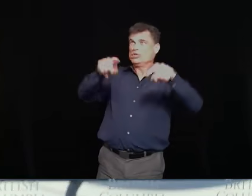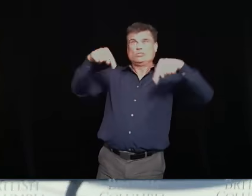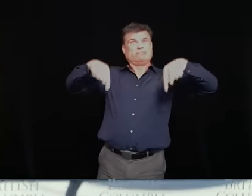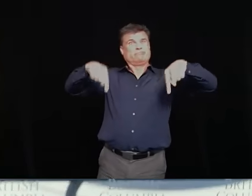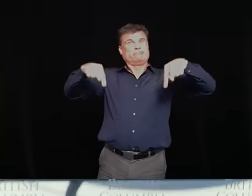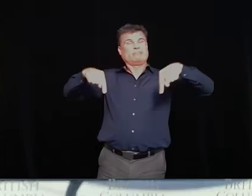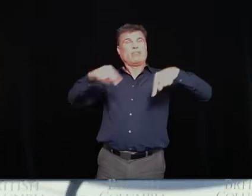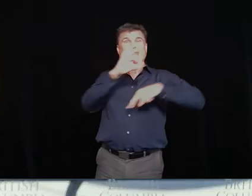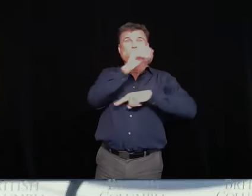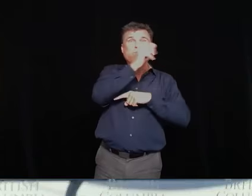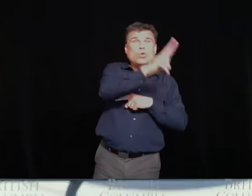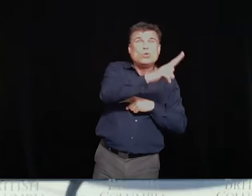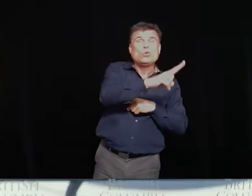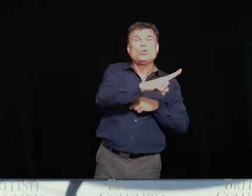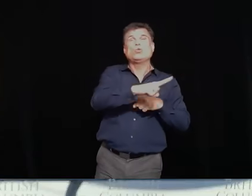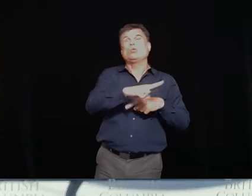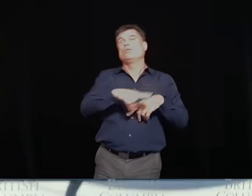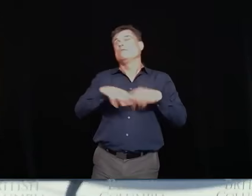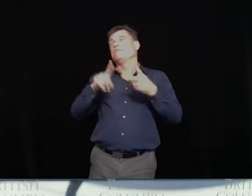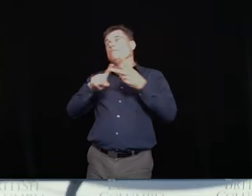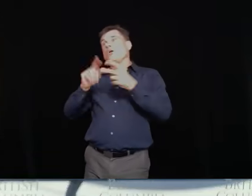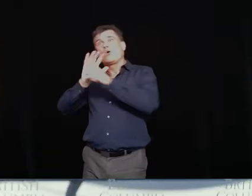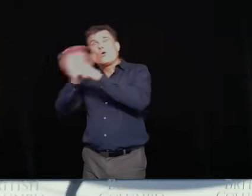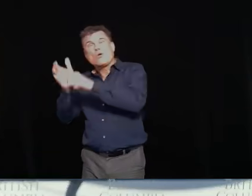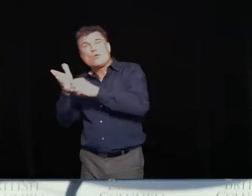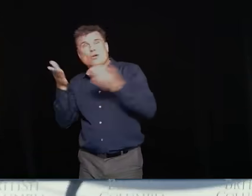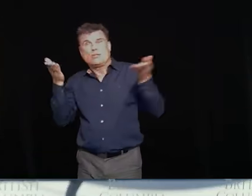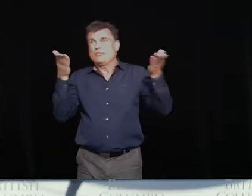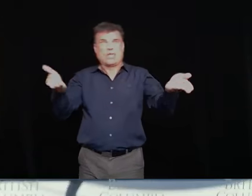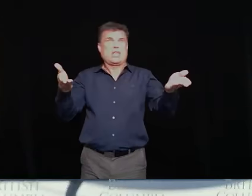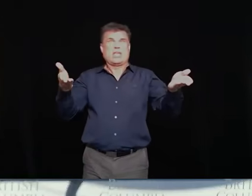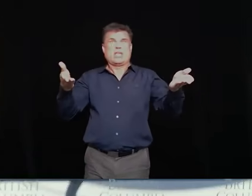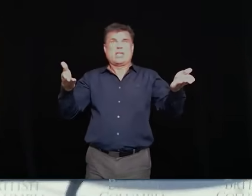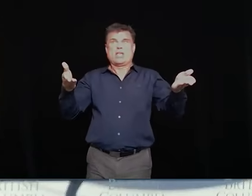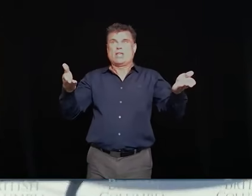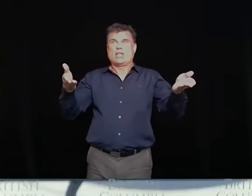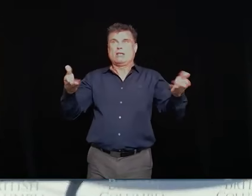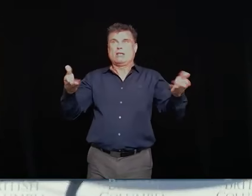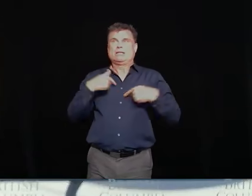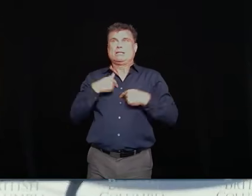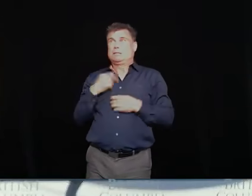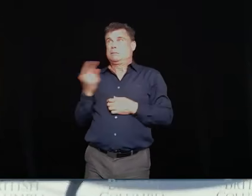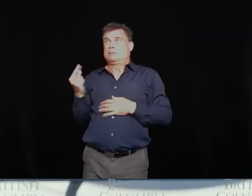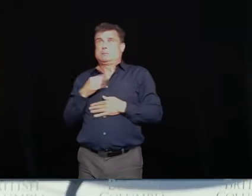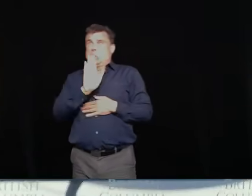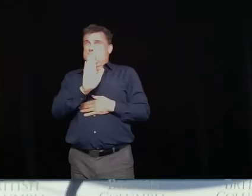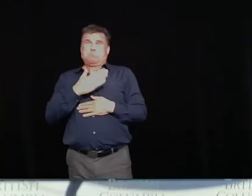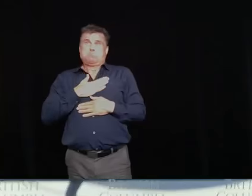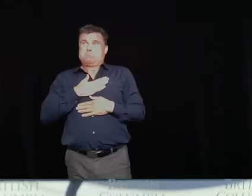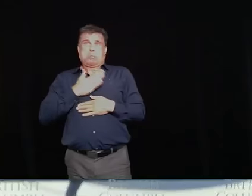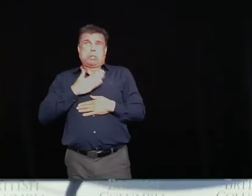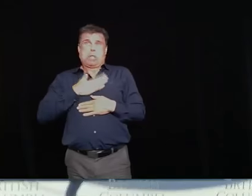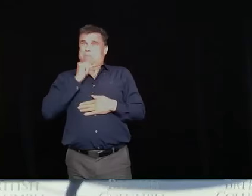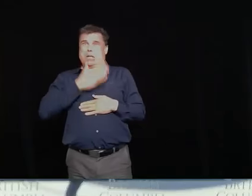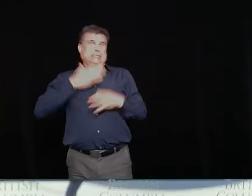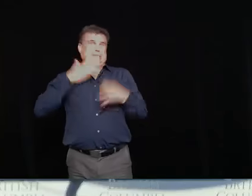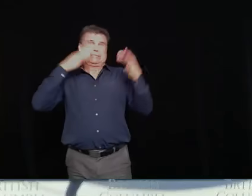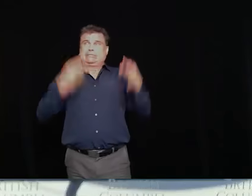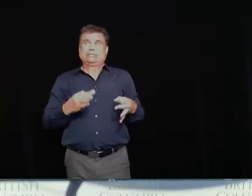settings again. But what we are seeing a controlled environment for children sitting at a table or desk in a